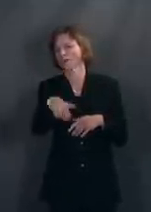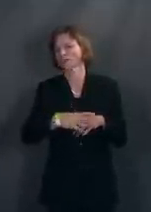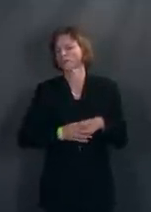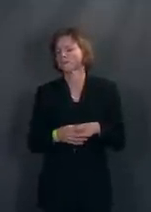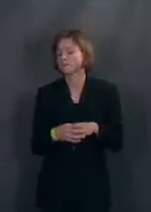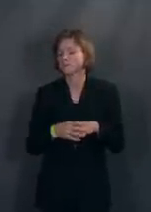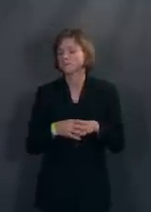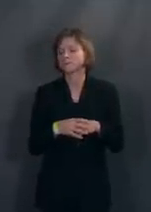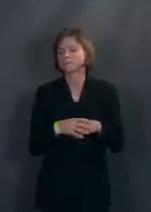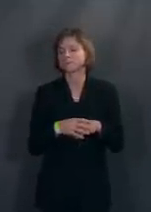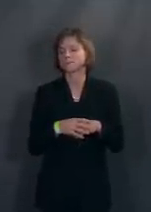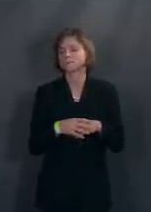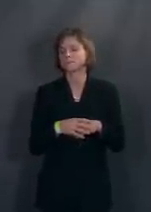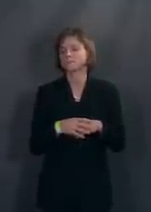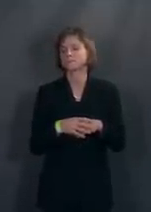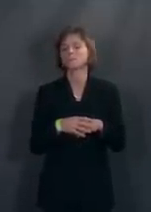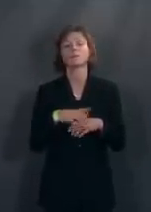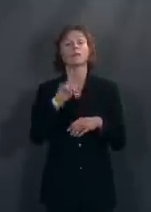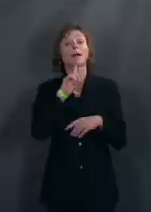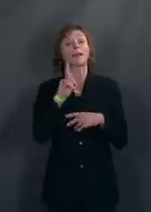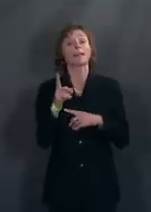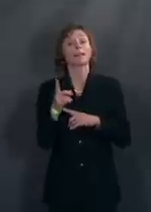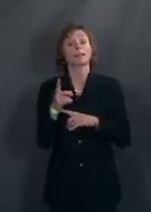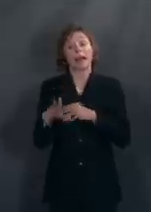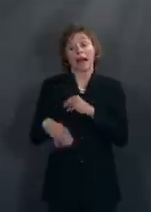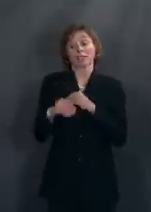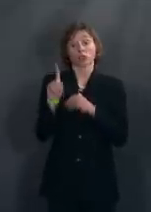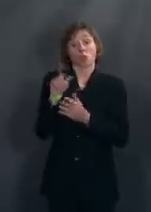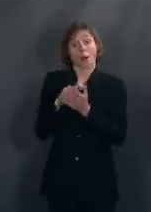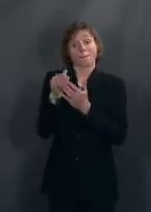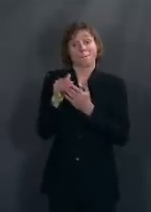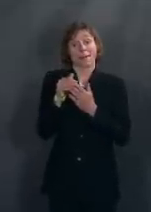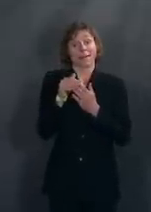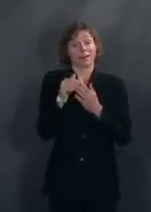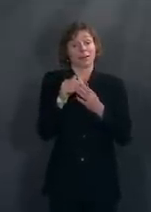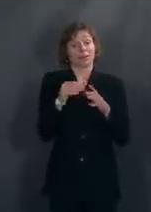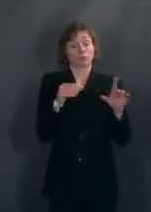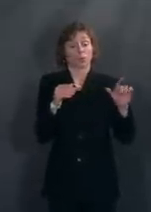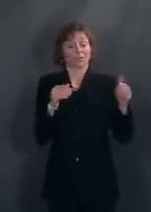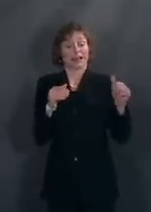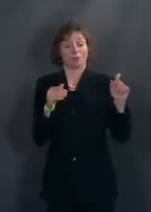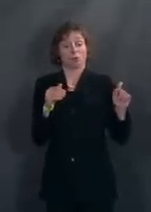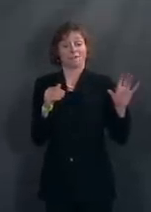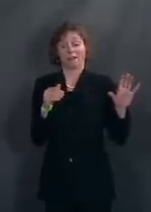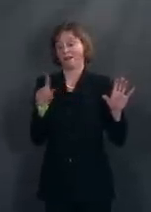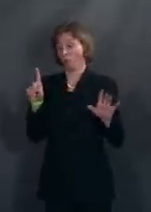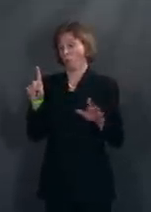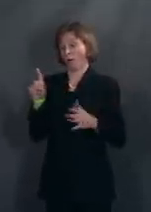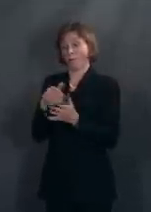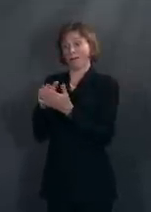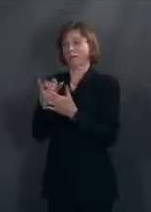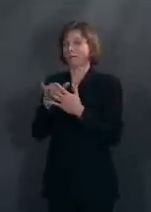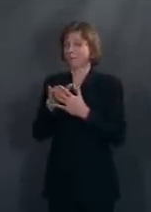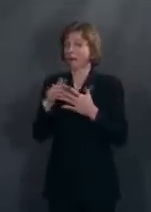The additional 1 million on top of the 10.5 is consistent with Moderna and Pfizer scaling their operations.